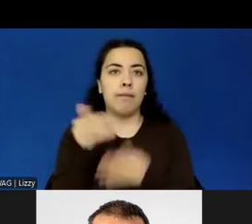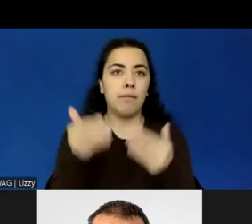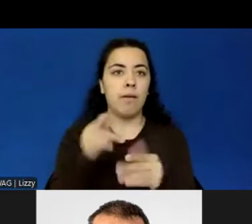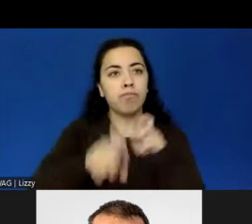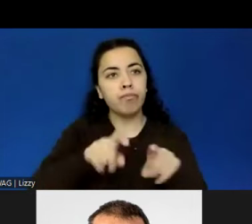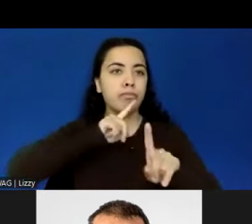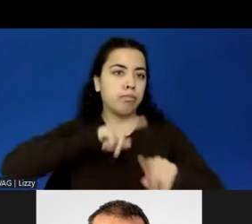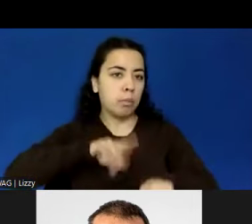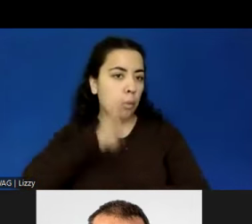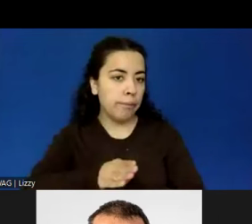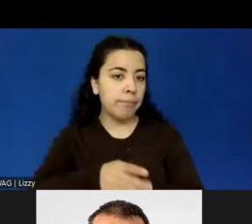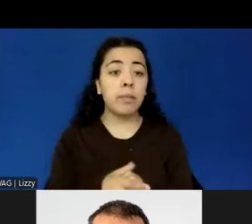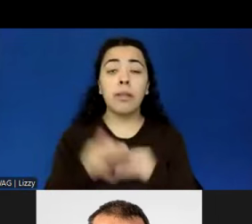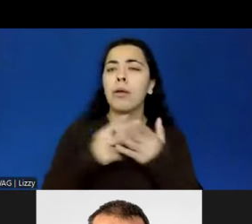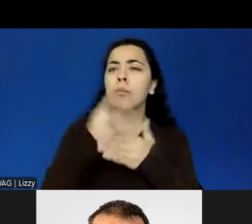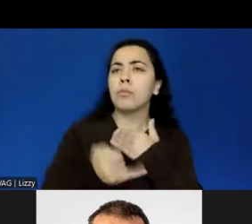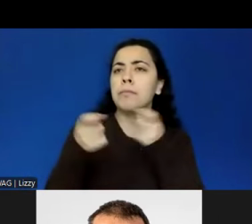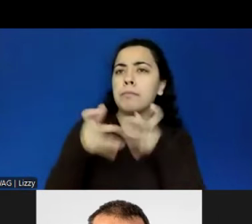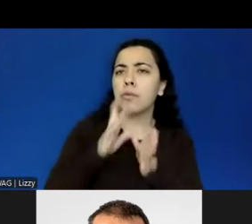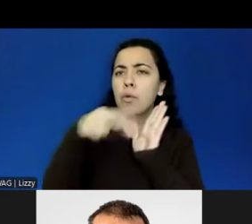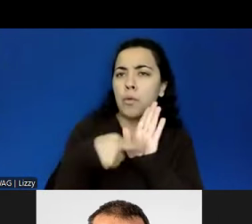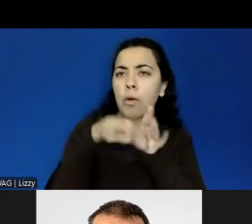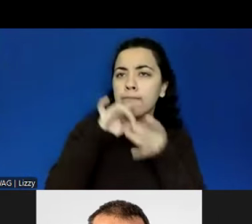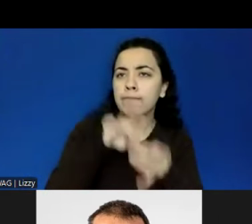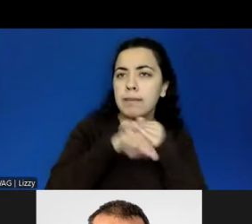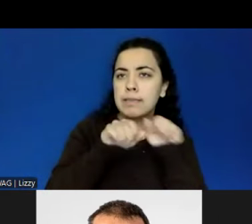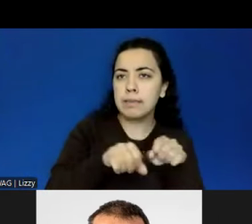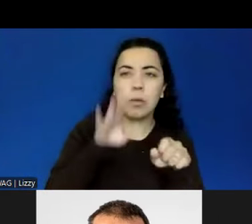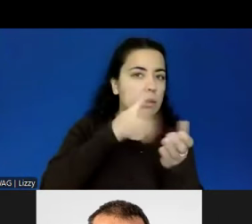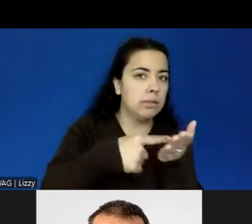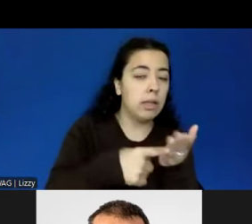manager's role in accessibility. But before we get to accessibility, let's look at some